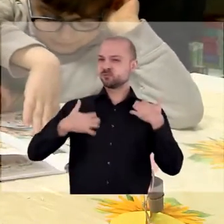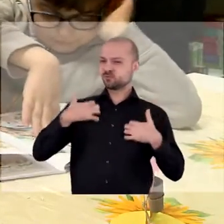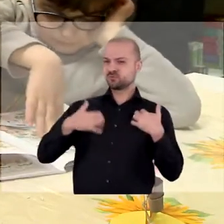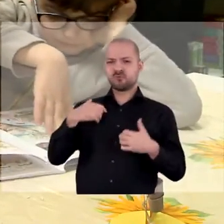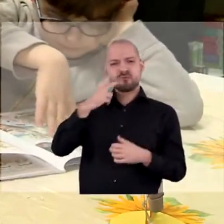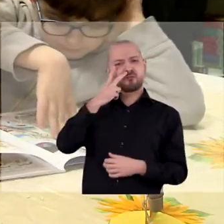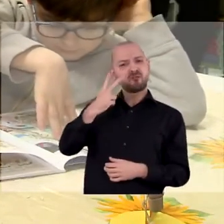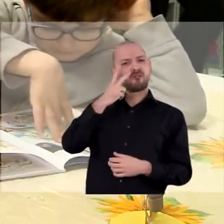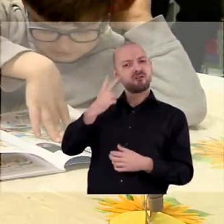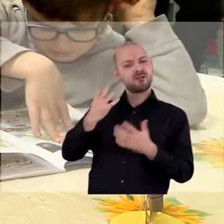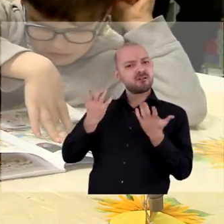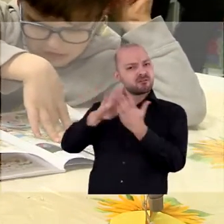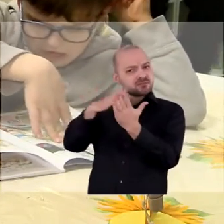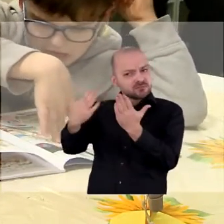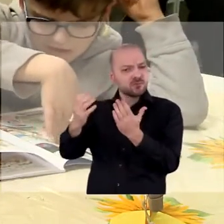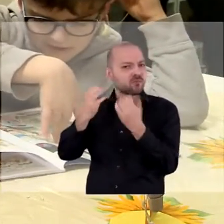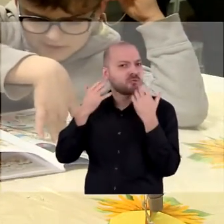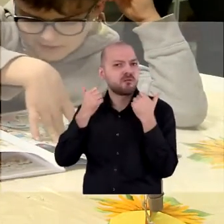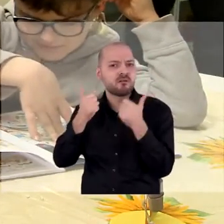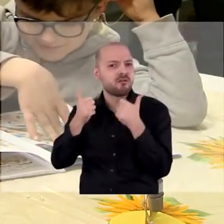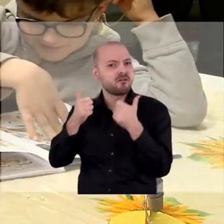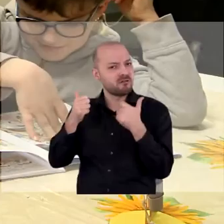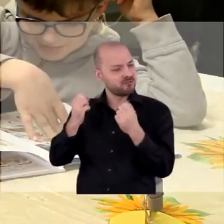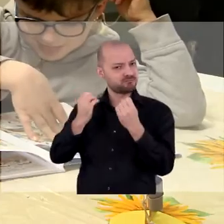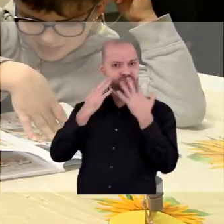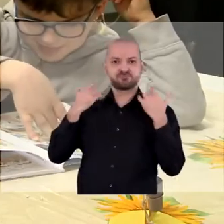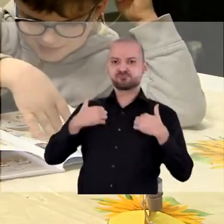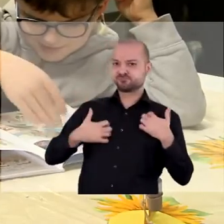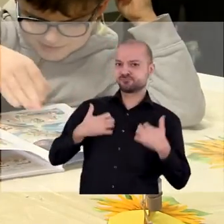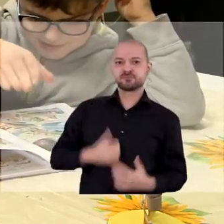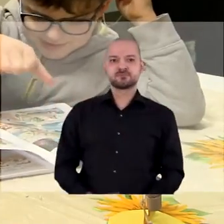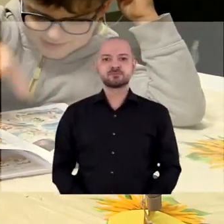It was very interesting, very nicely interpreted - just great.